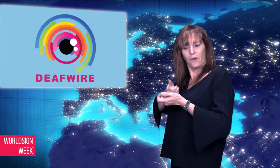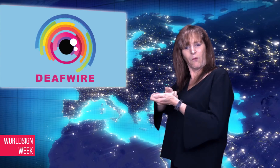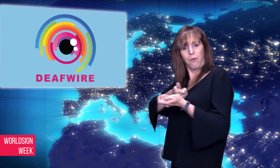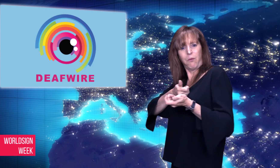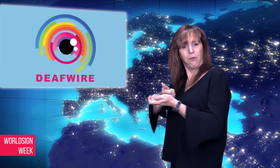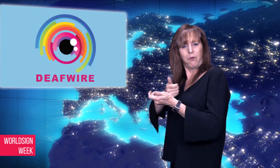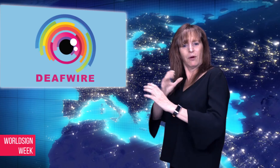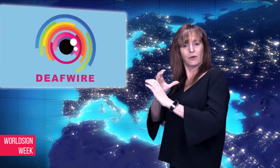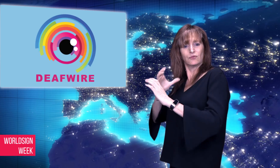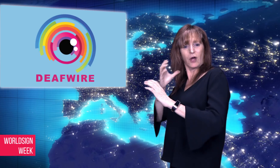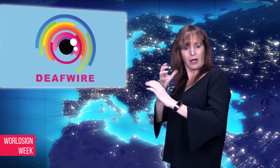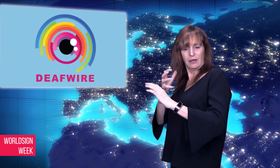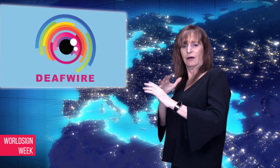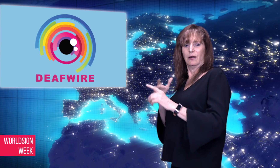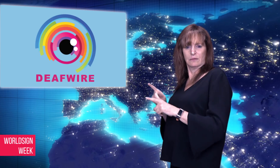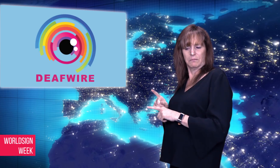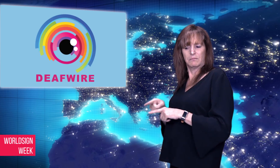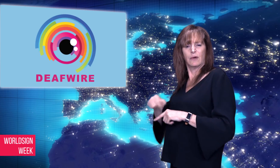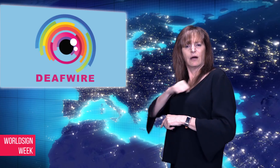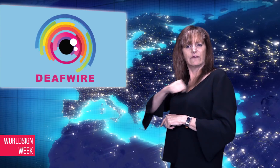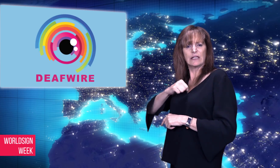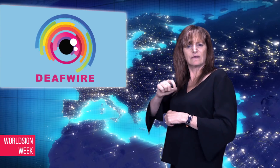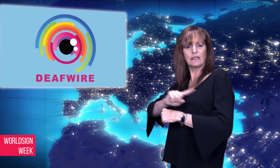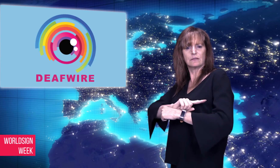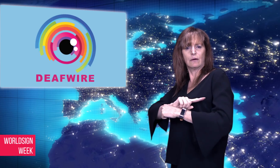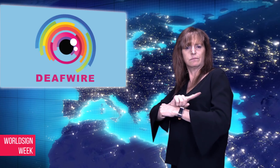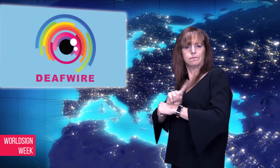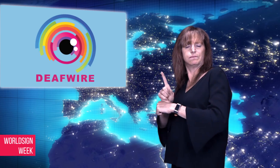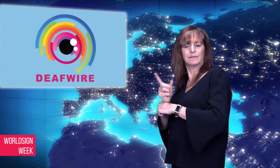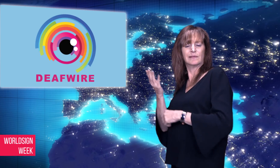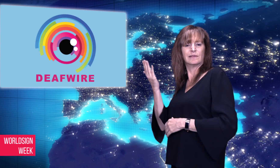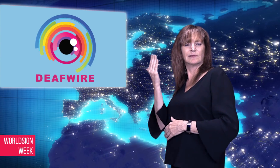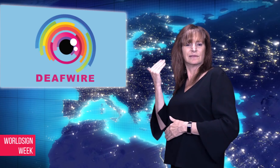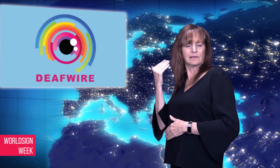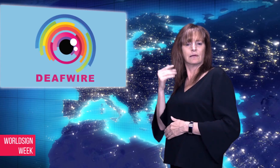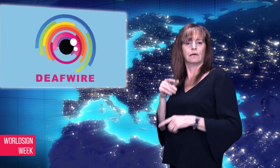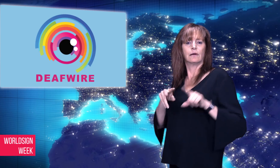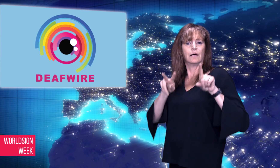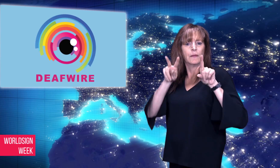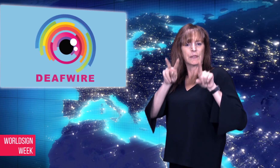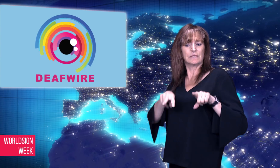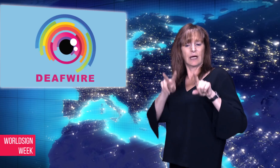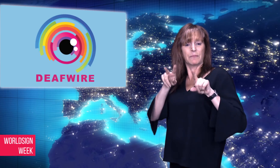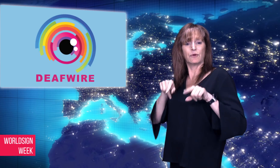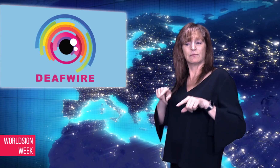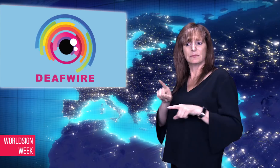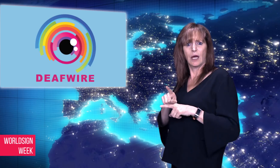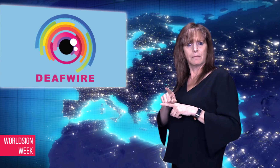51 is Deaf with a teenaged son was